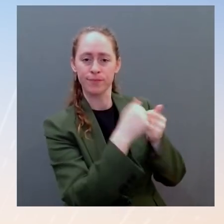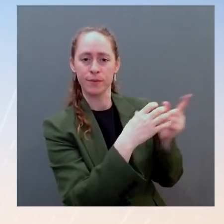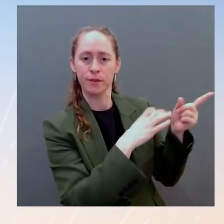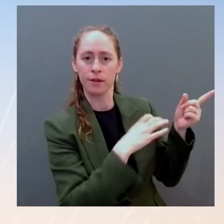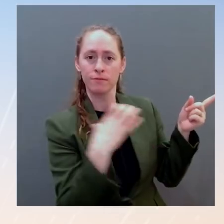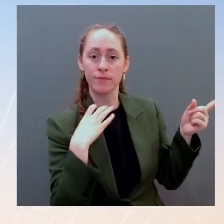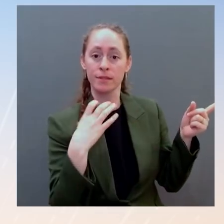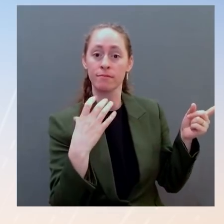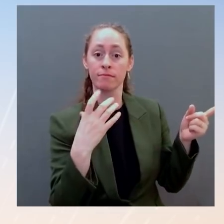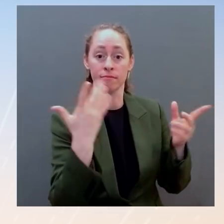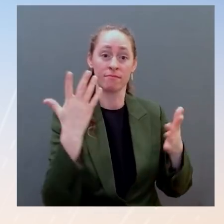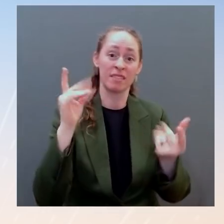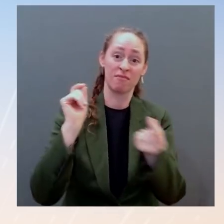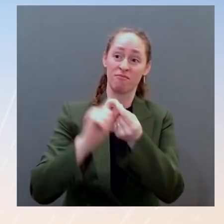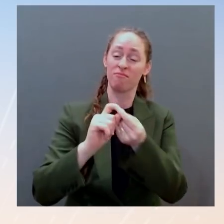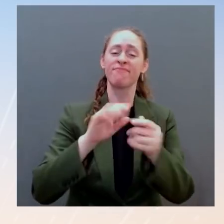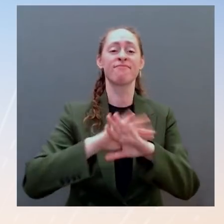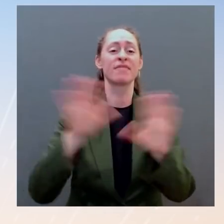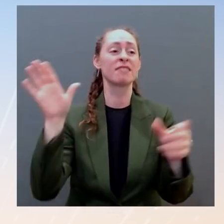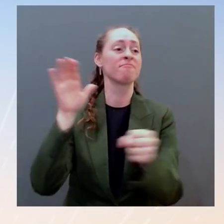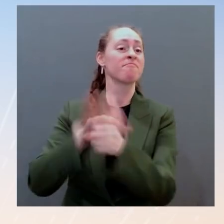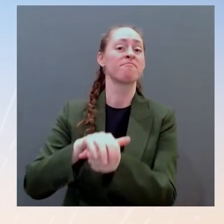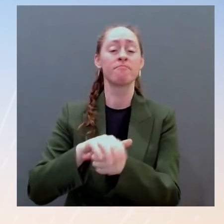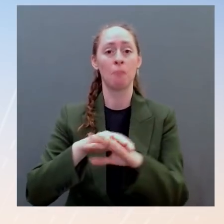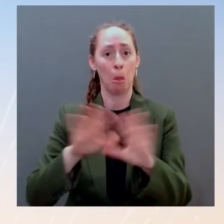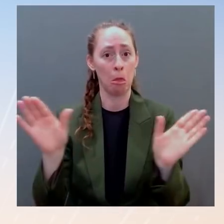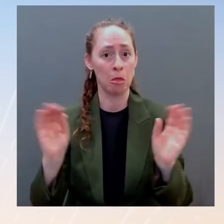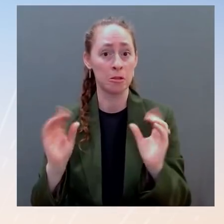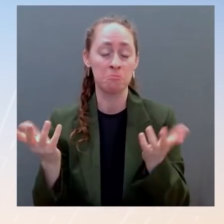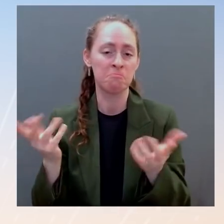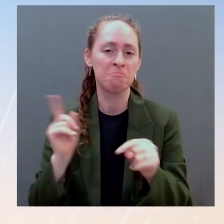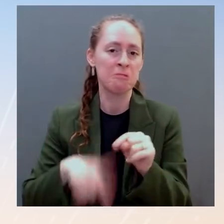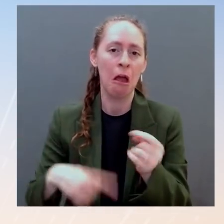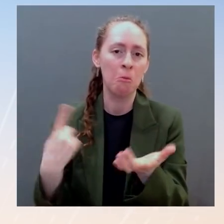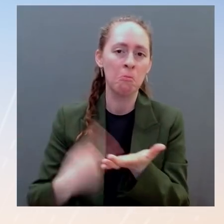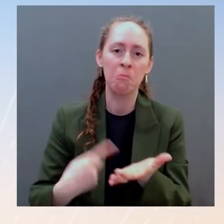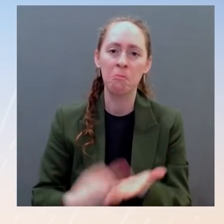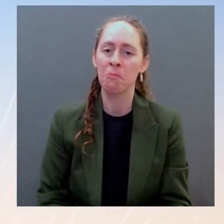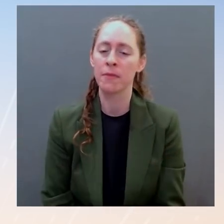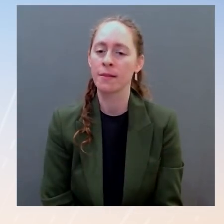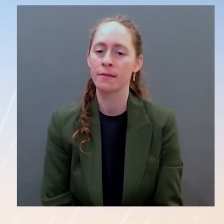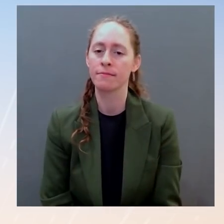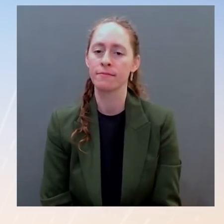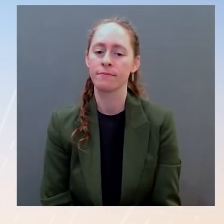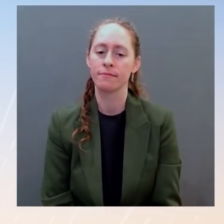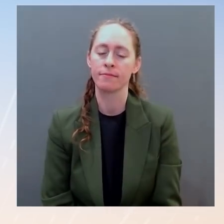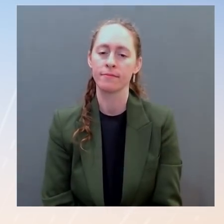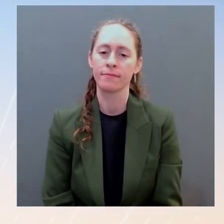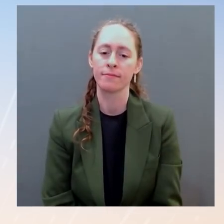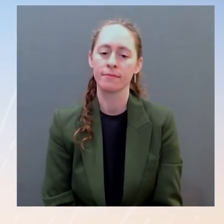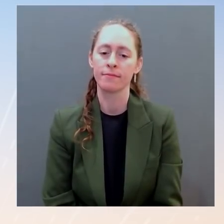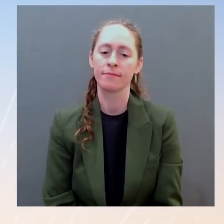And then just switching over to COVID. The administration is planning to take new actions to expand Paxlovid. Ms. Psaki: Yeah.